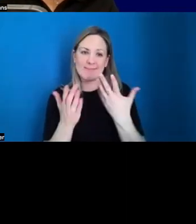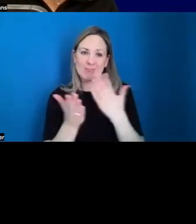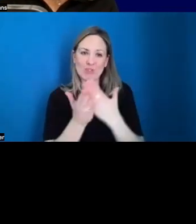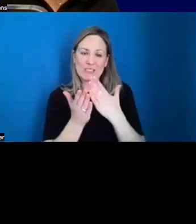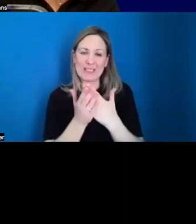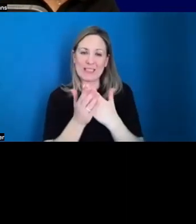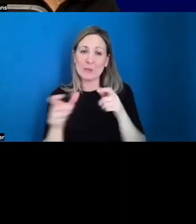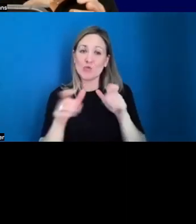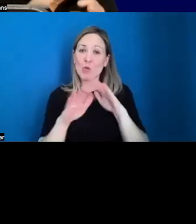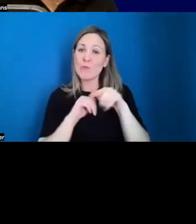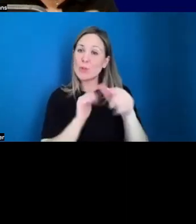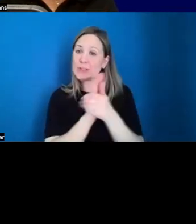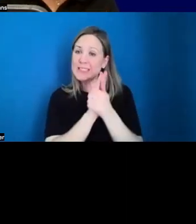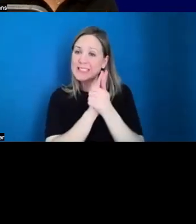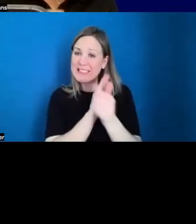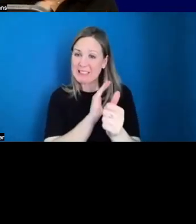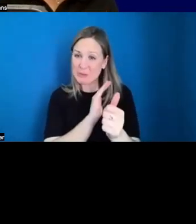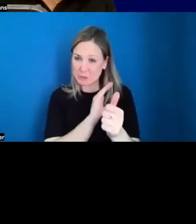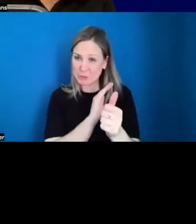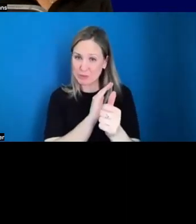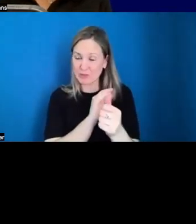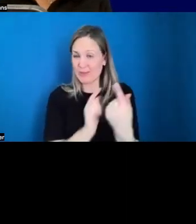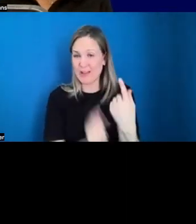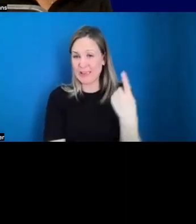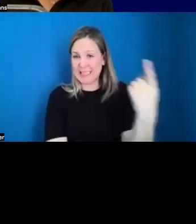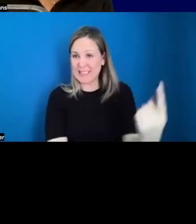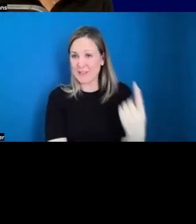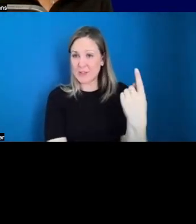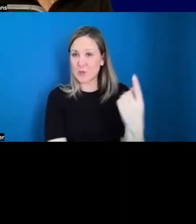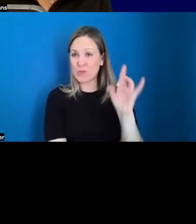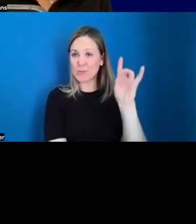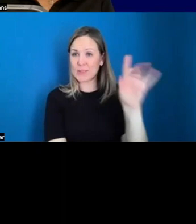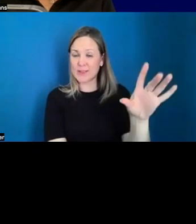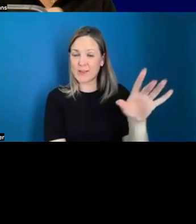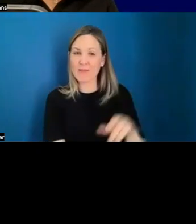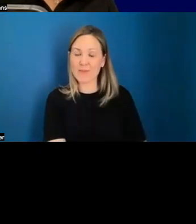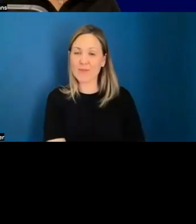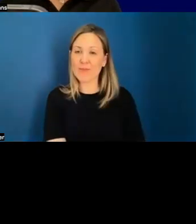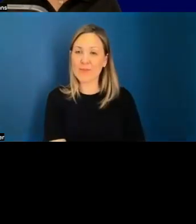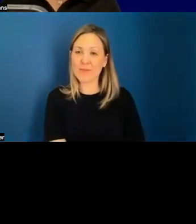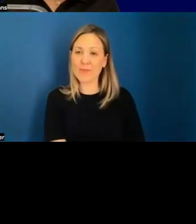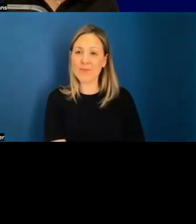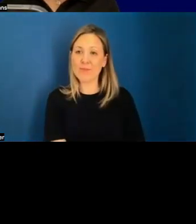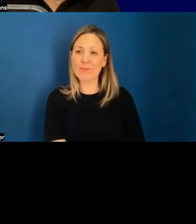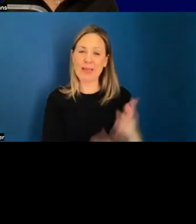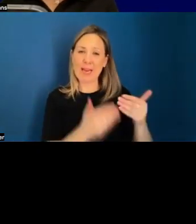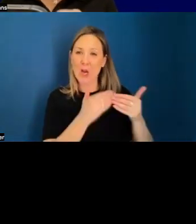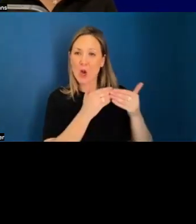ideally be made by the individual themselves in the long-term rather than with the support of a